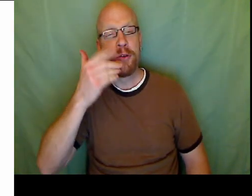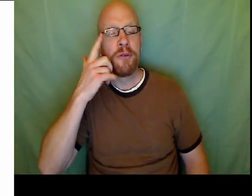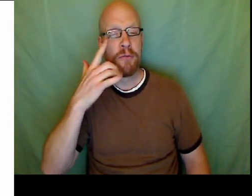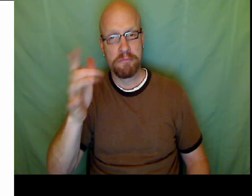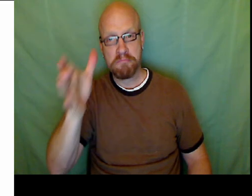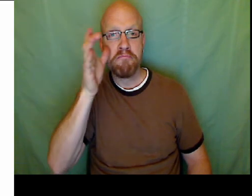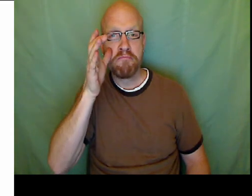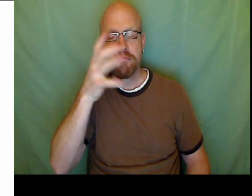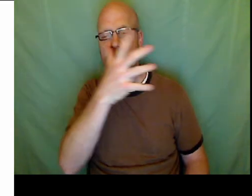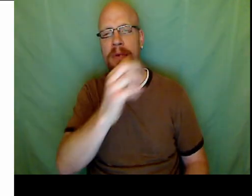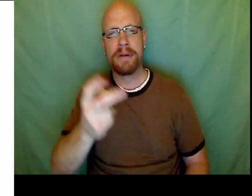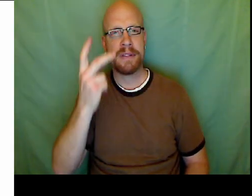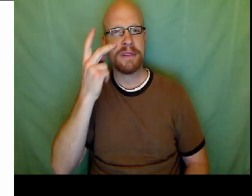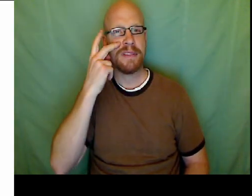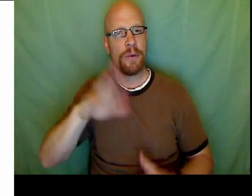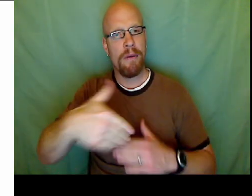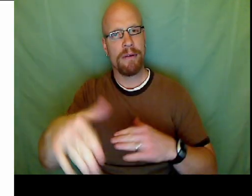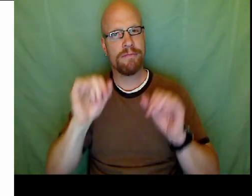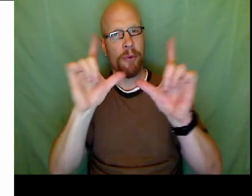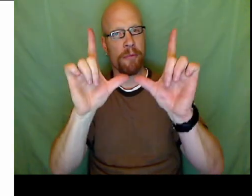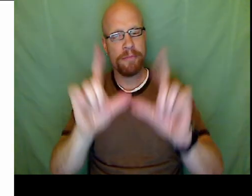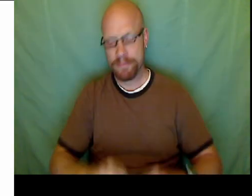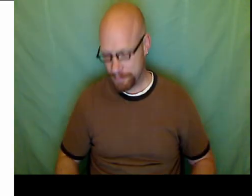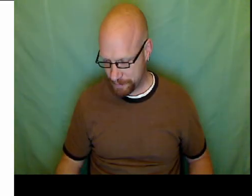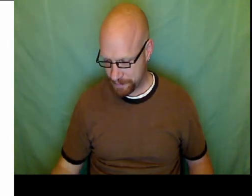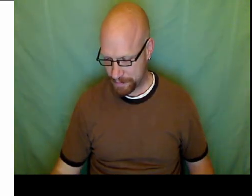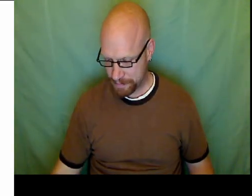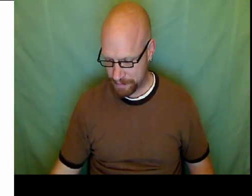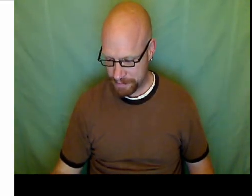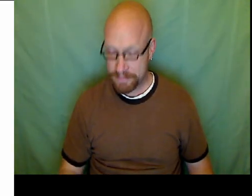Okay, thanks for watching this vlog and I'll see you next time.